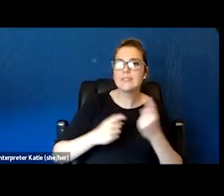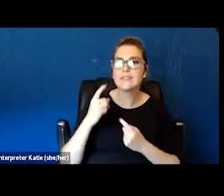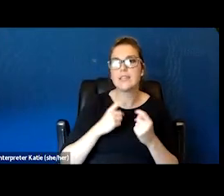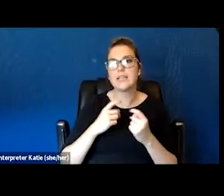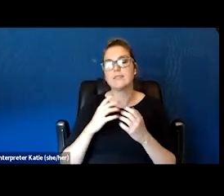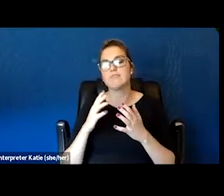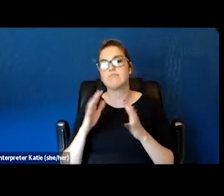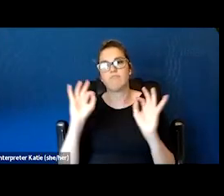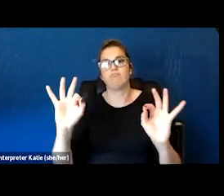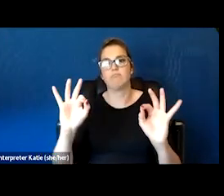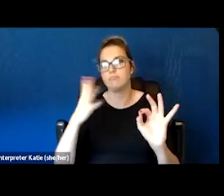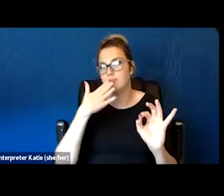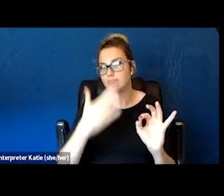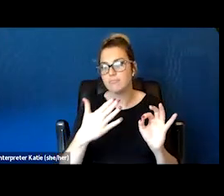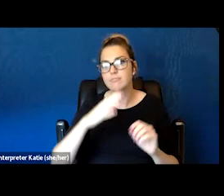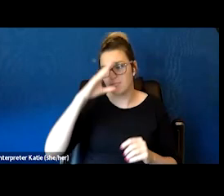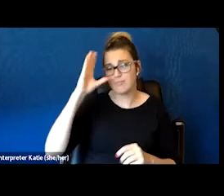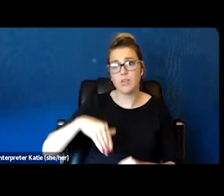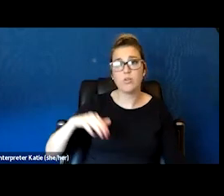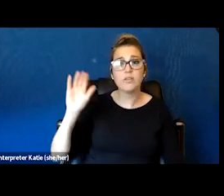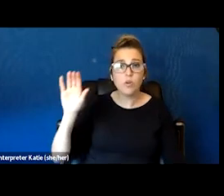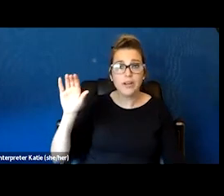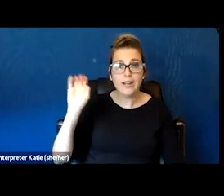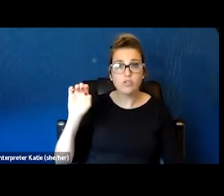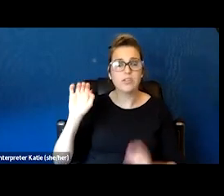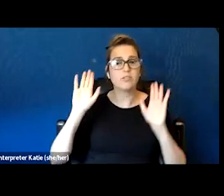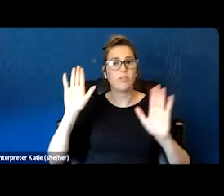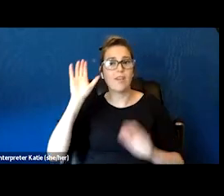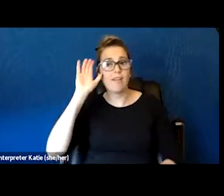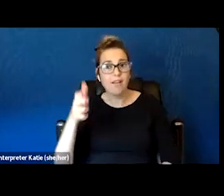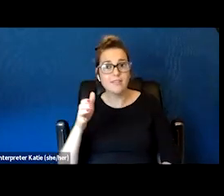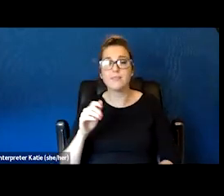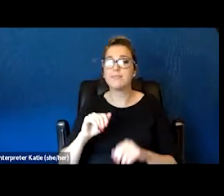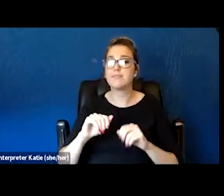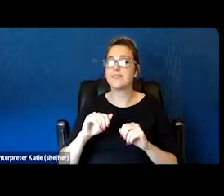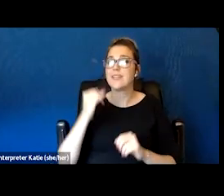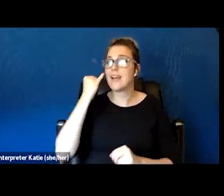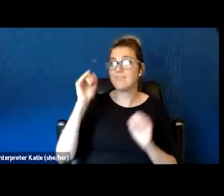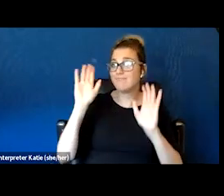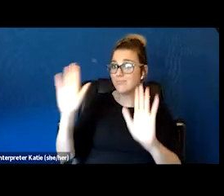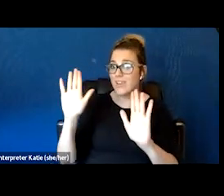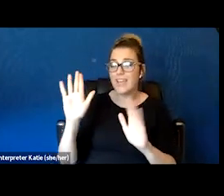I know Coordinated Entry is a great concept and great idea, but I know the actual implementation can be really frustrating.